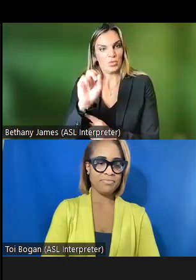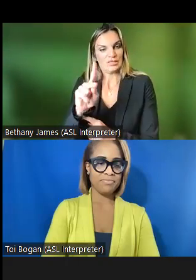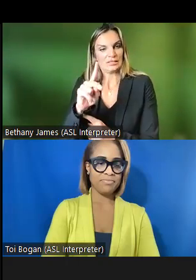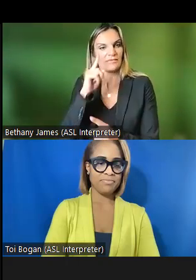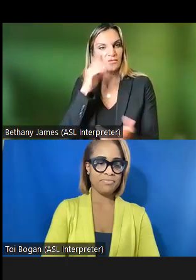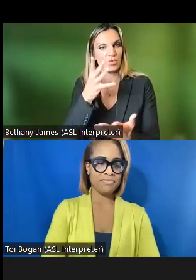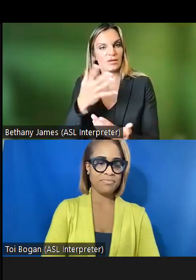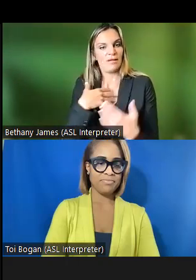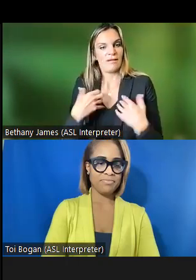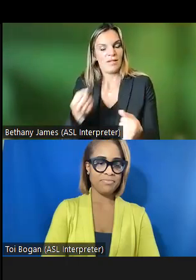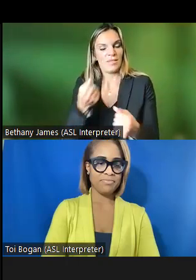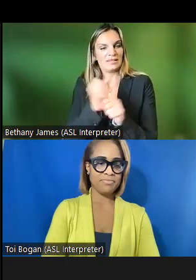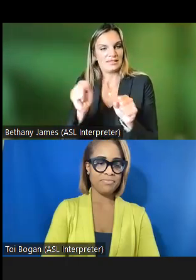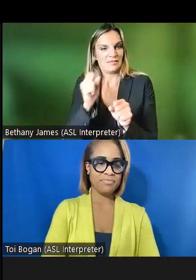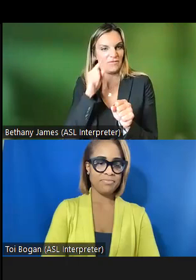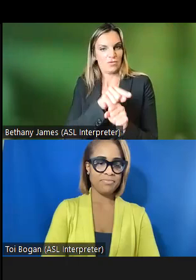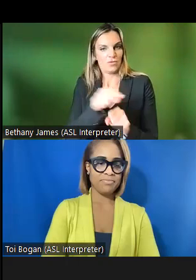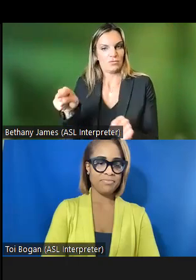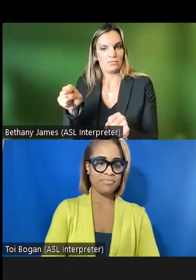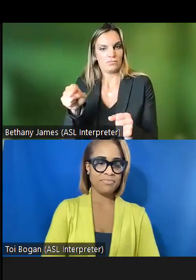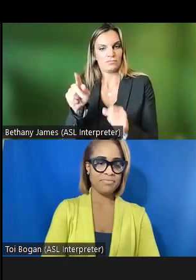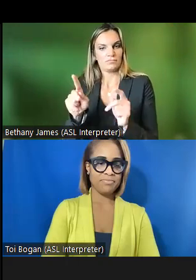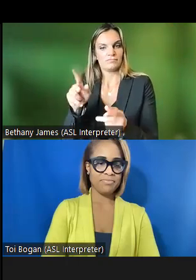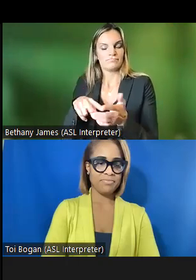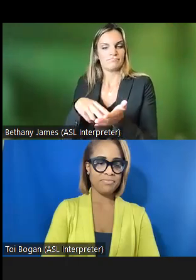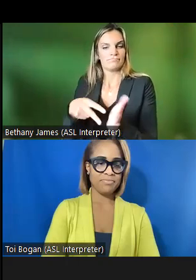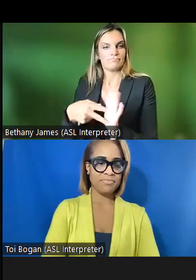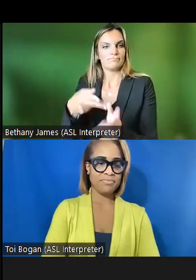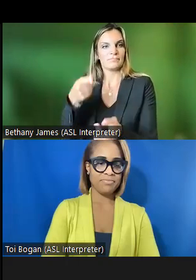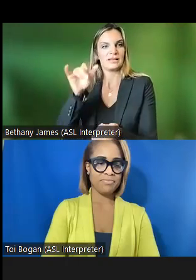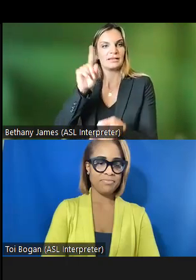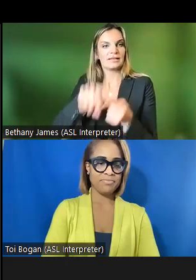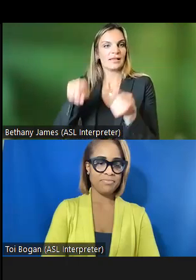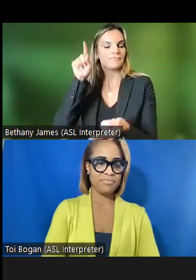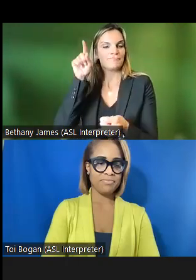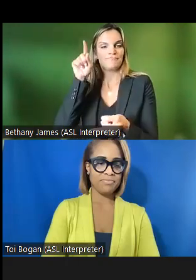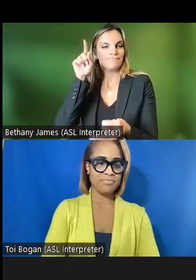can't be eliminated or reduced to an acceptable level by modification by modifying some policy,